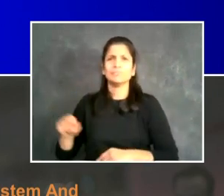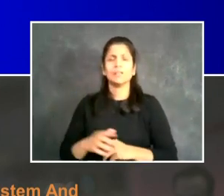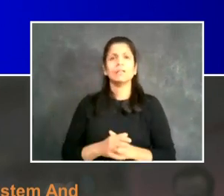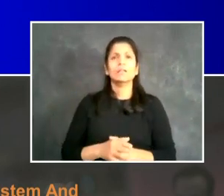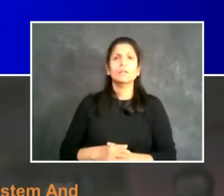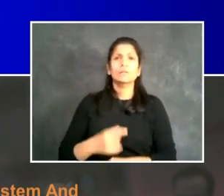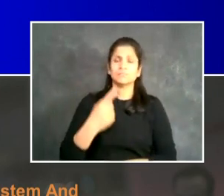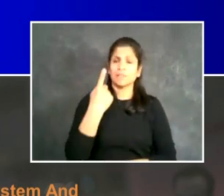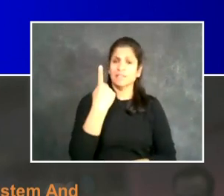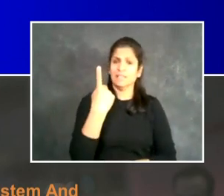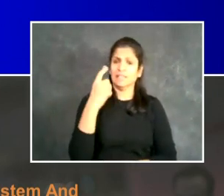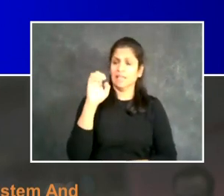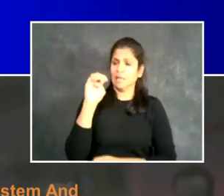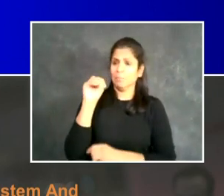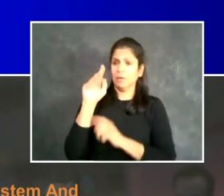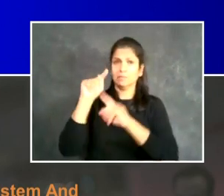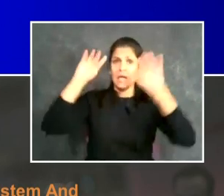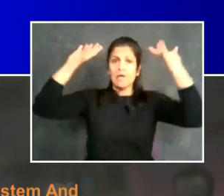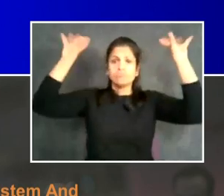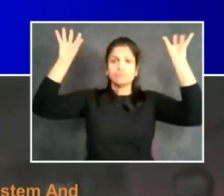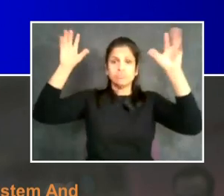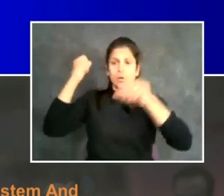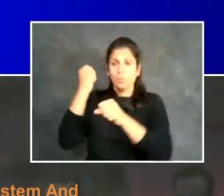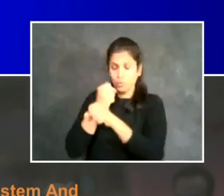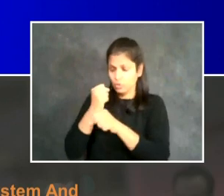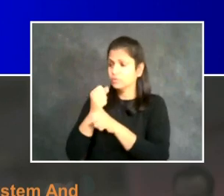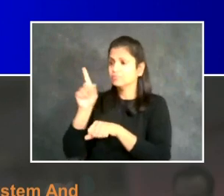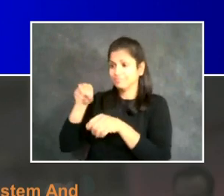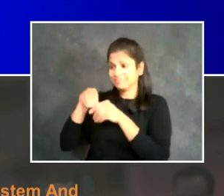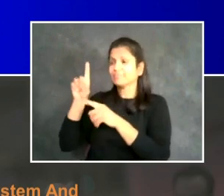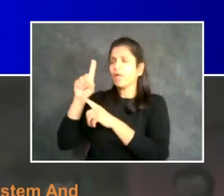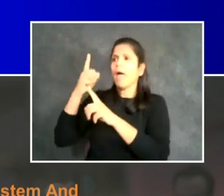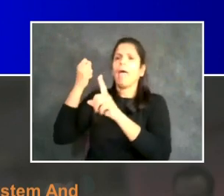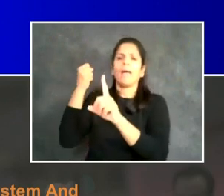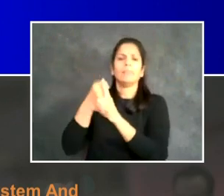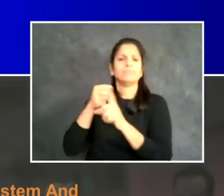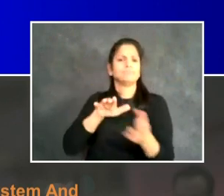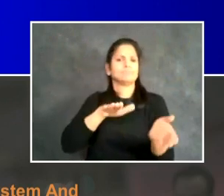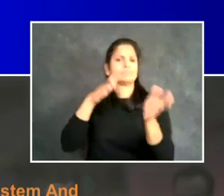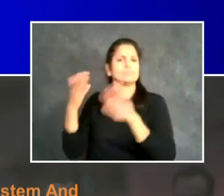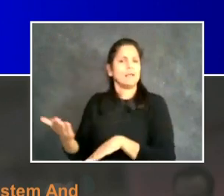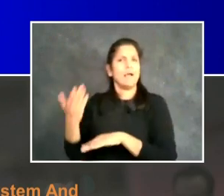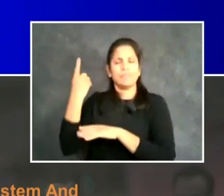JOHN MONDELLO, AN EMT WORKING